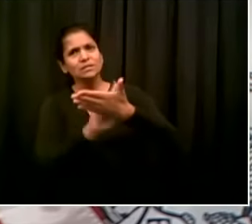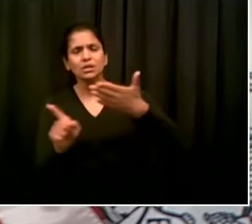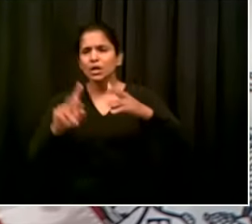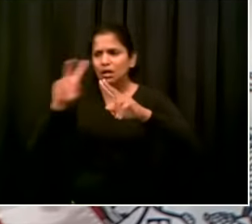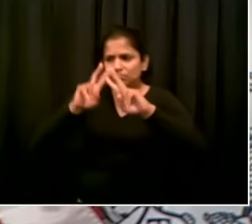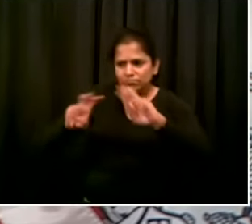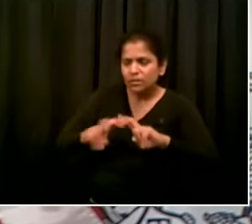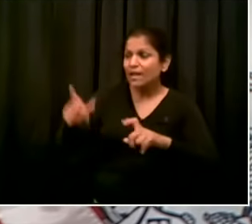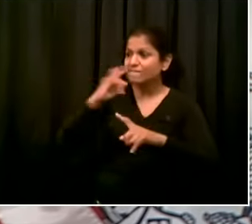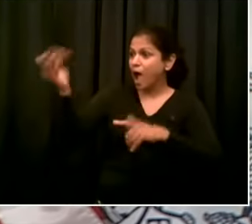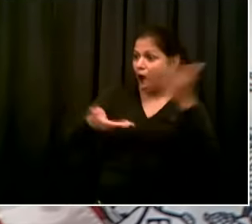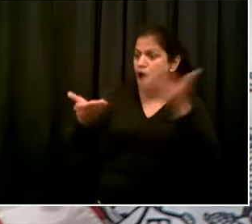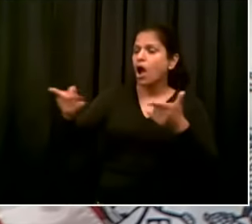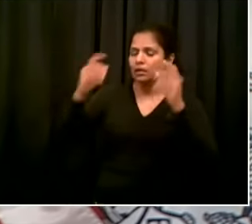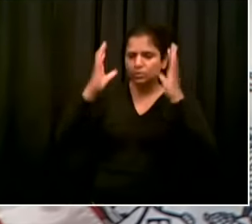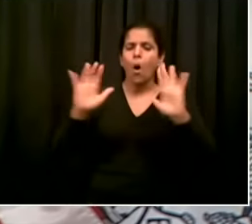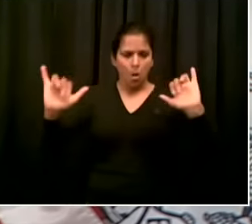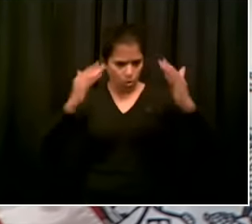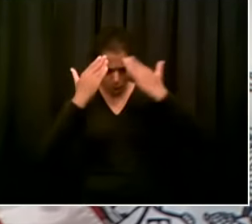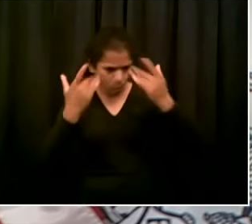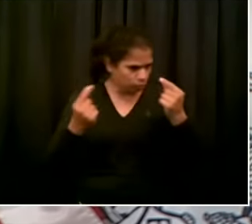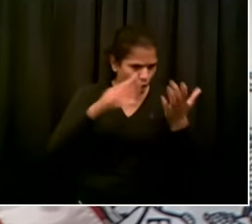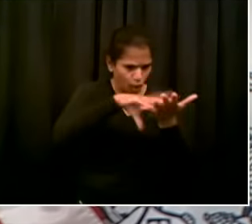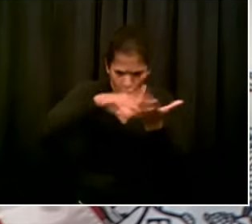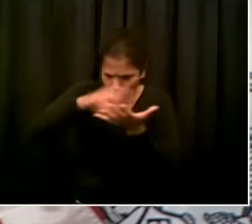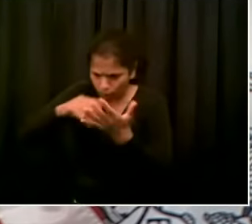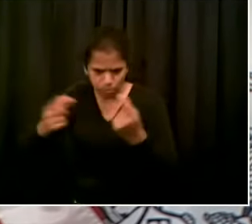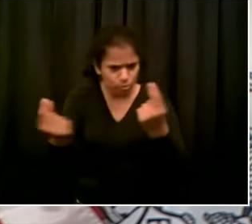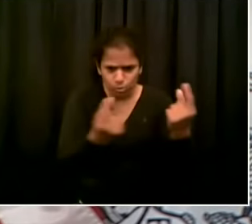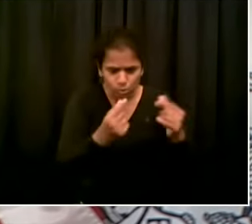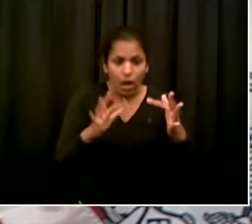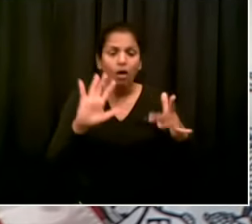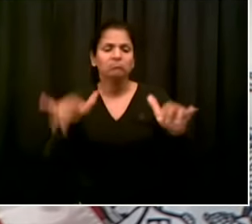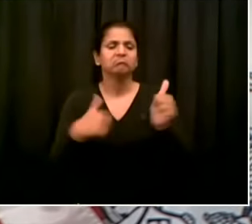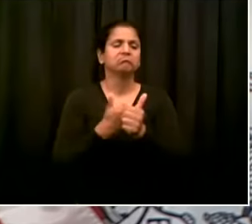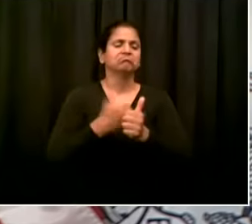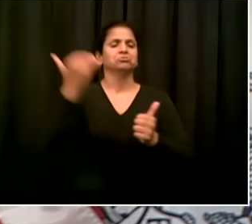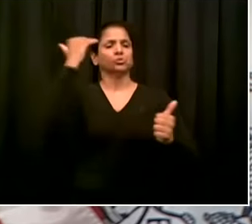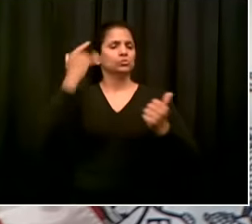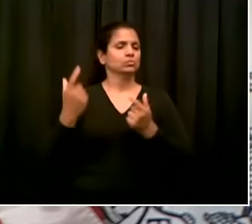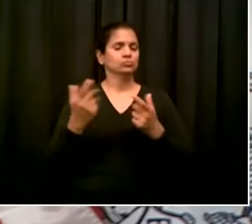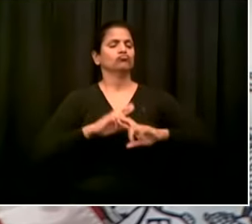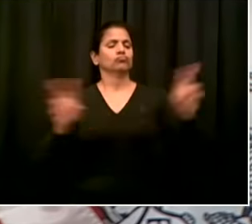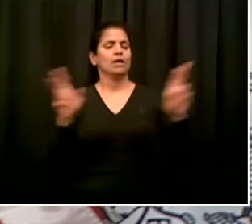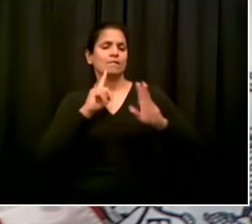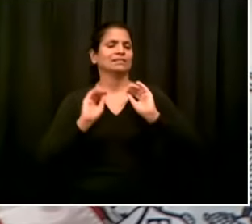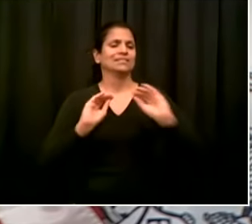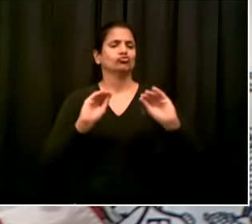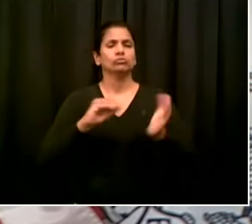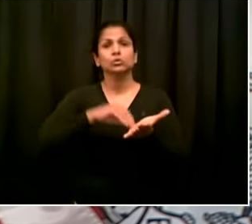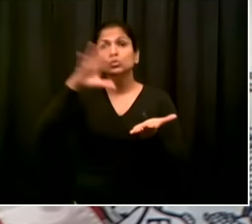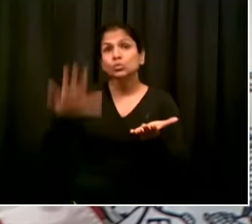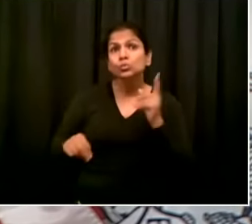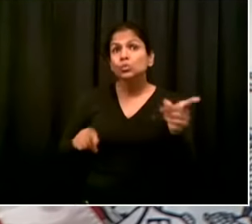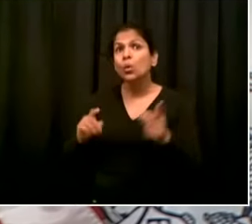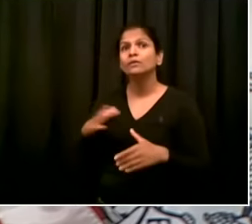PROBLEMS. THEY ARE NOT CLIPPIG NTO HWAT IS WRONG. THEY ARE FIGURING OUT WHAT IS RIGHT AND HAWT THEY